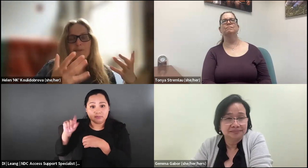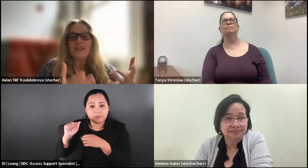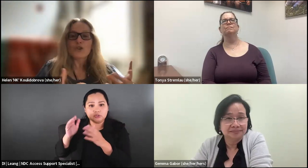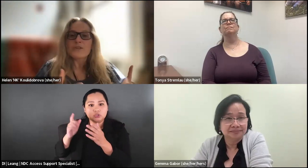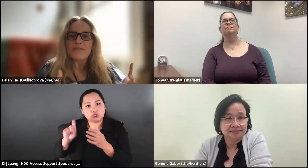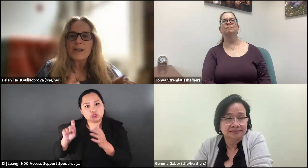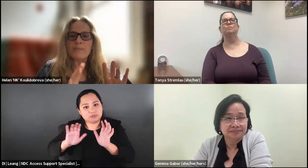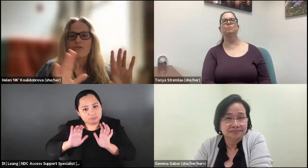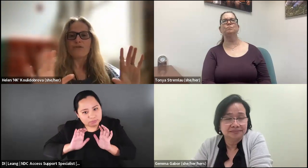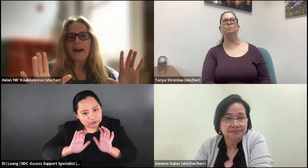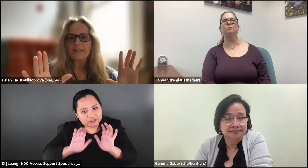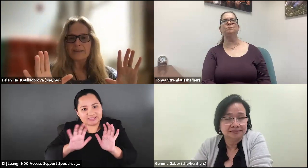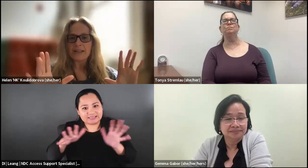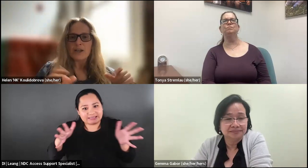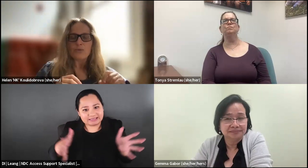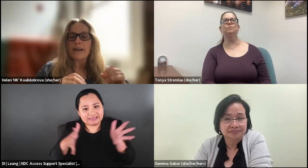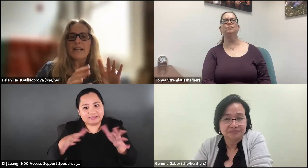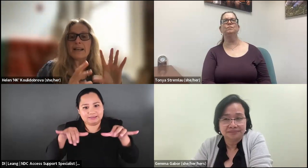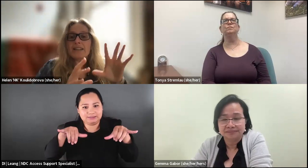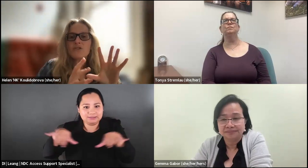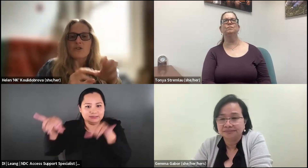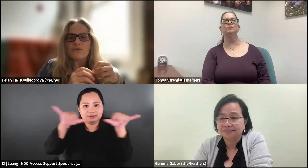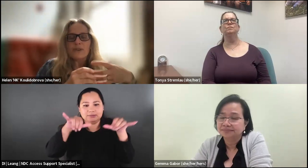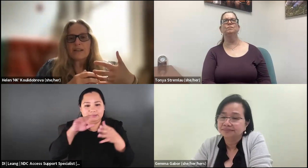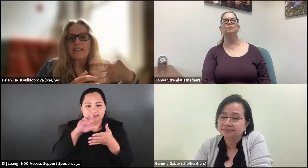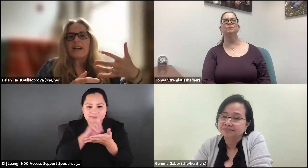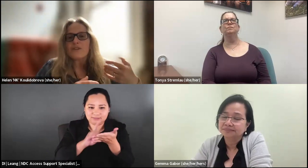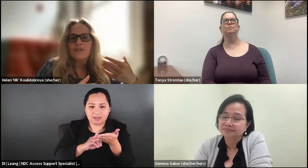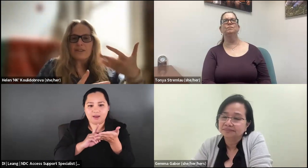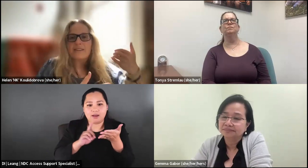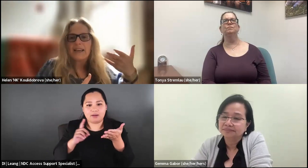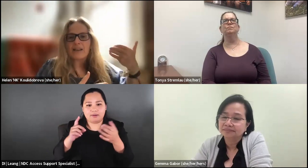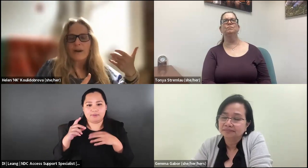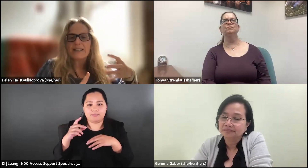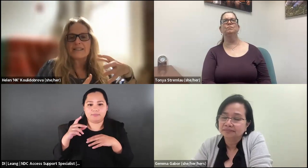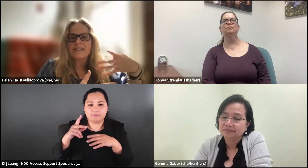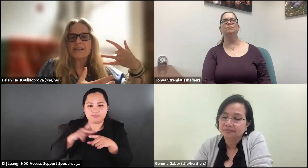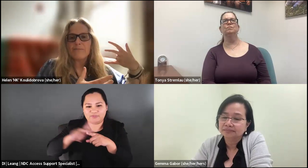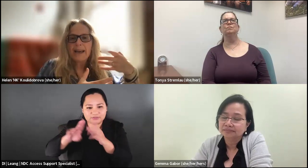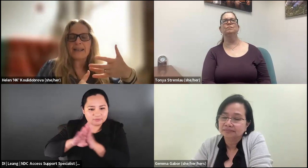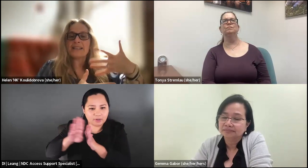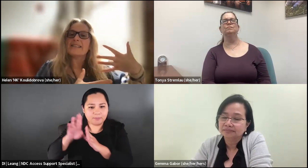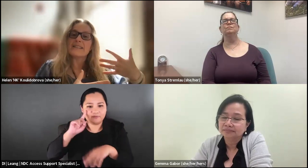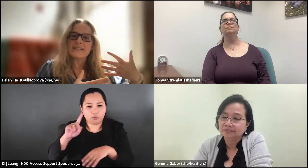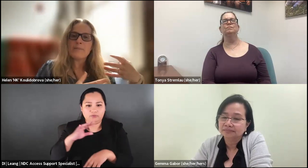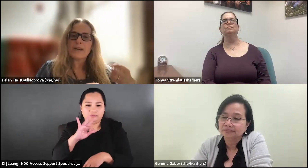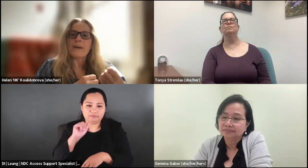professional development for faculty. This is the other thing. It's systematic, and it's systemic.